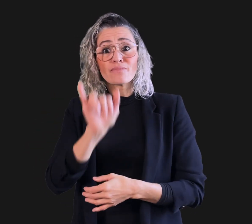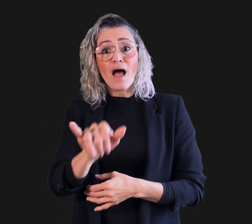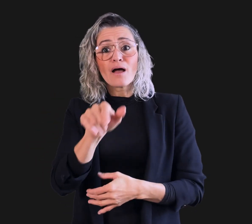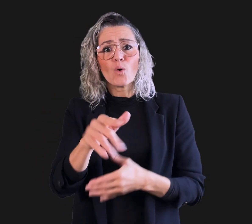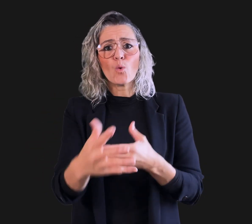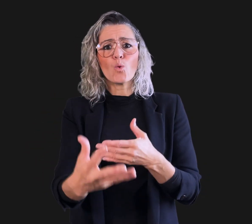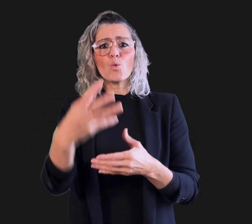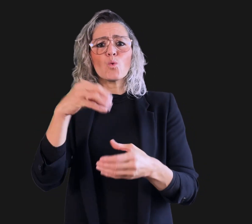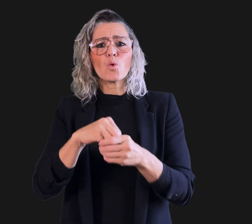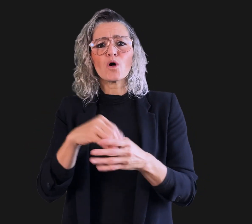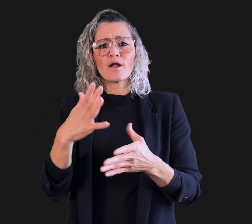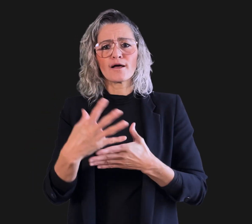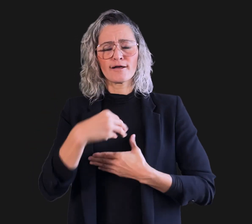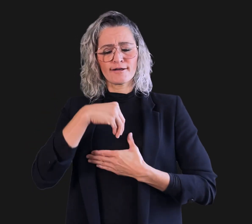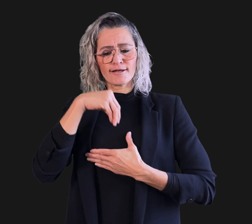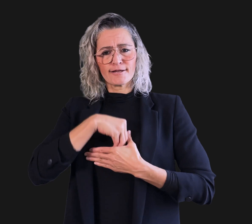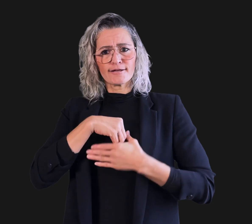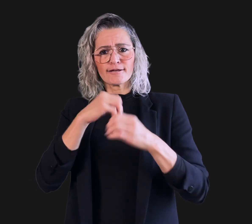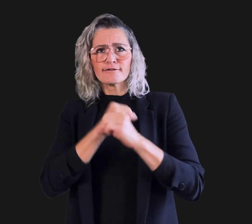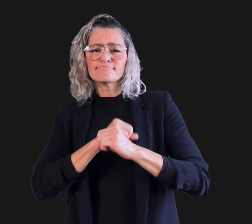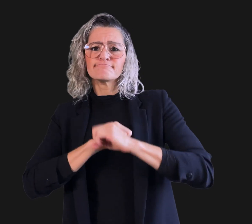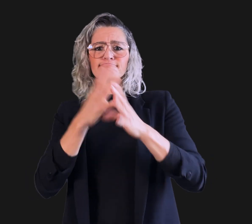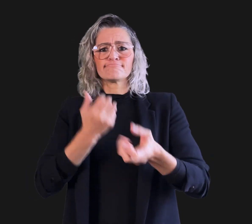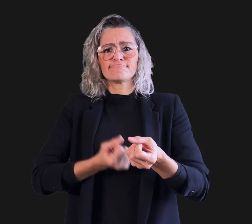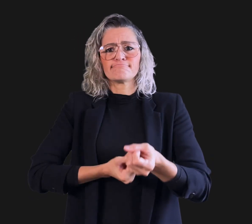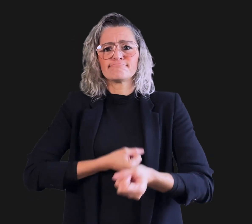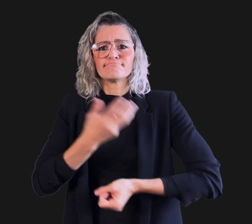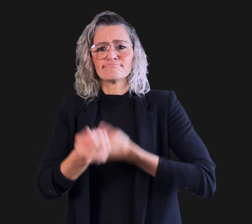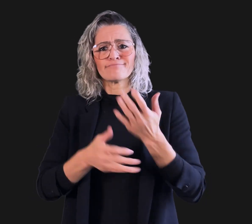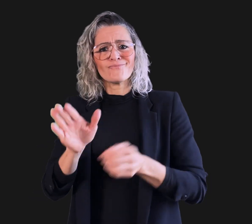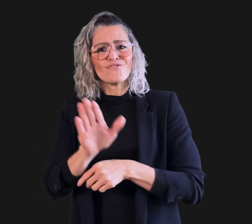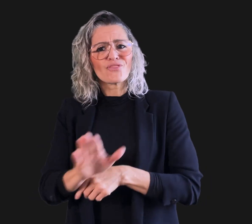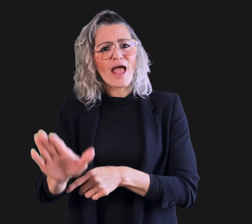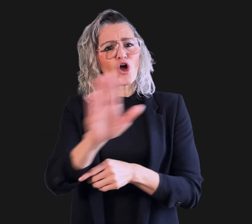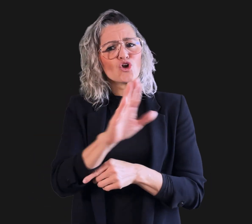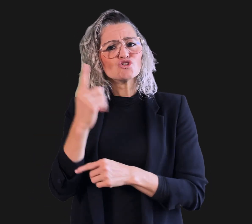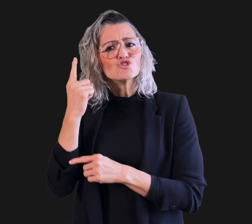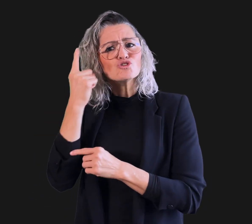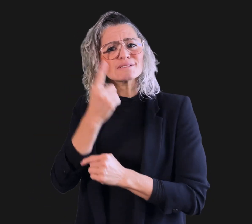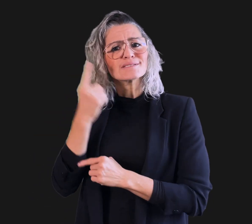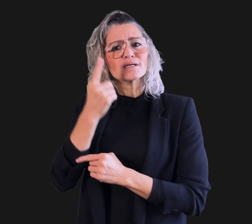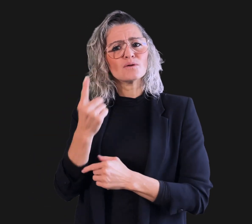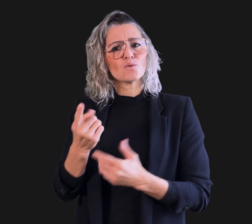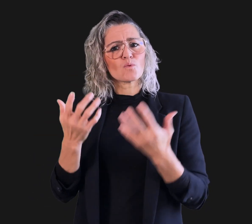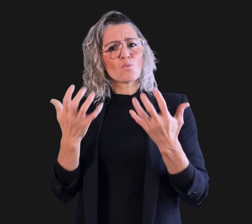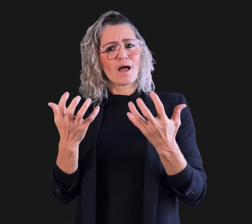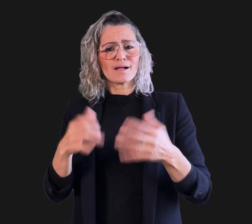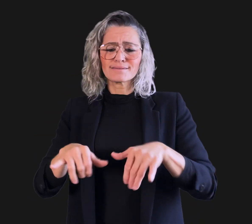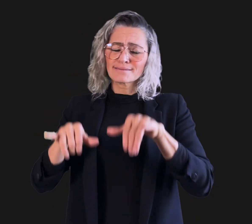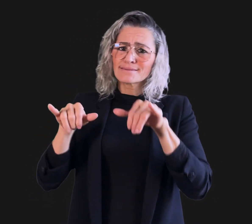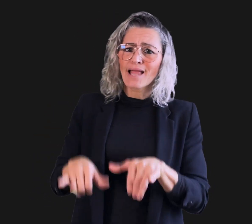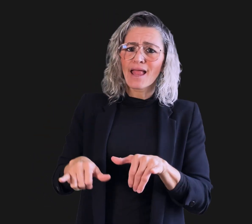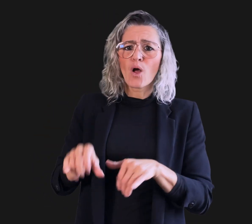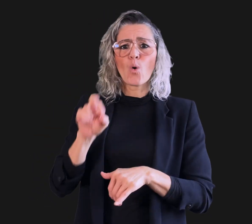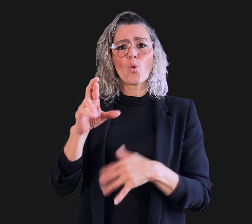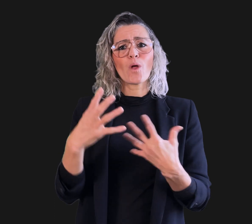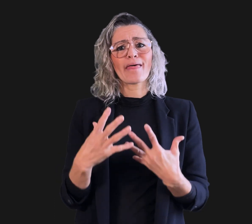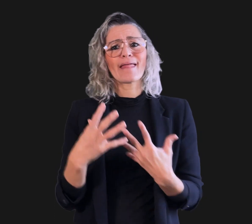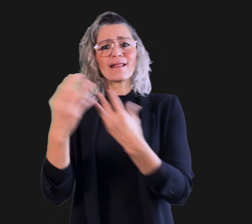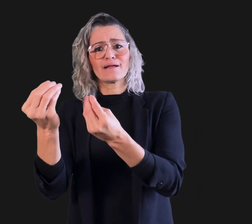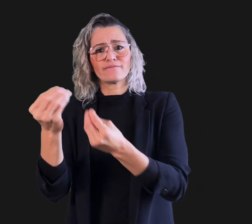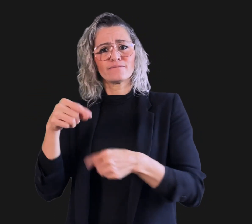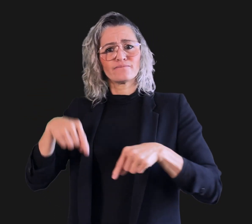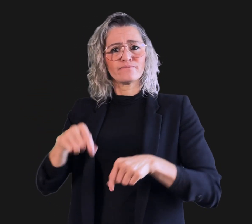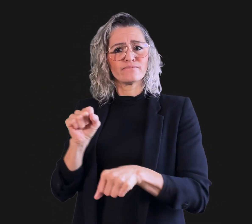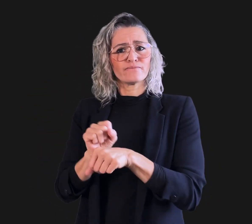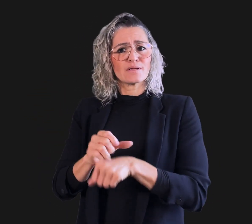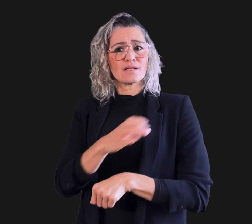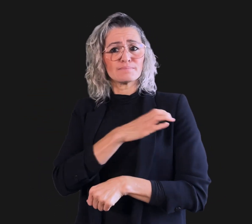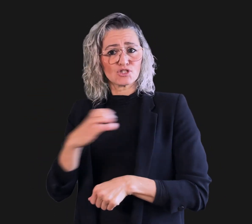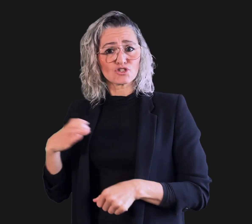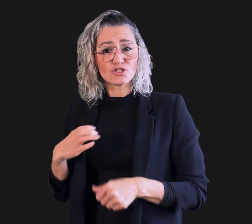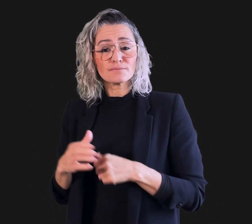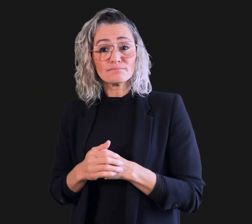This includes insights into their reasons for staying with or departing from the Commission.